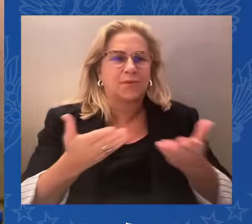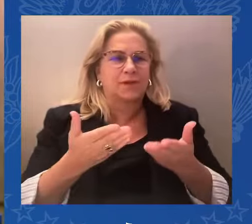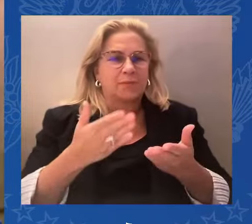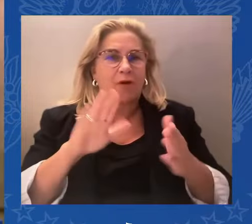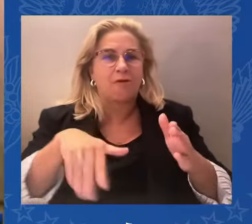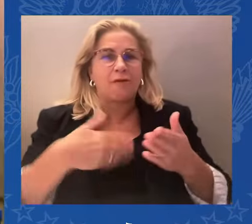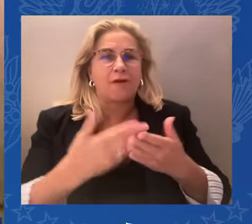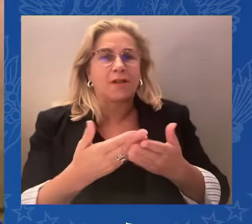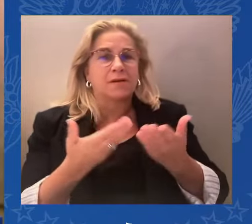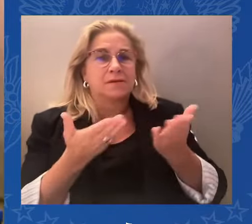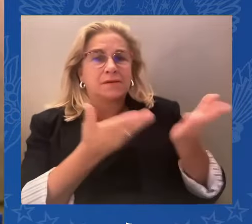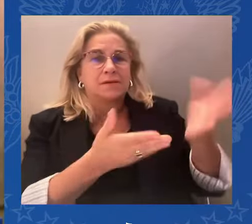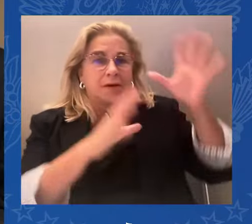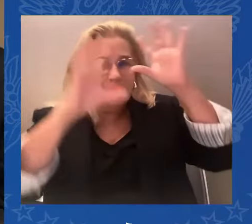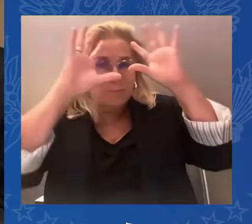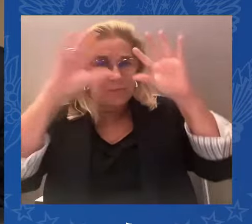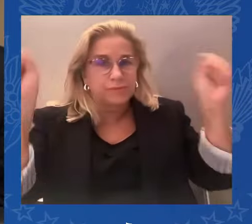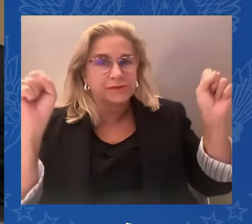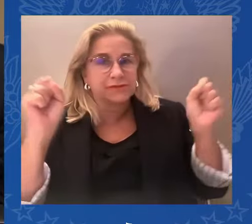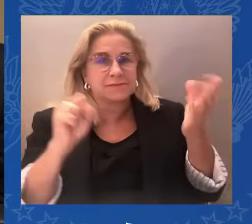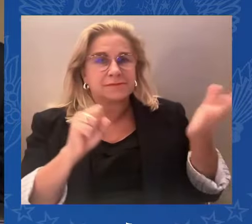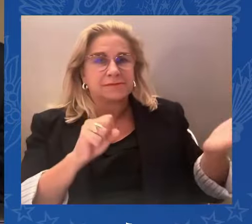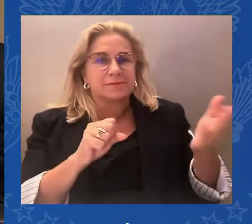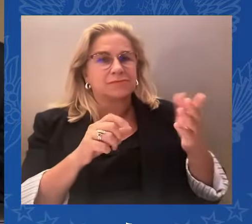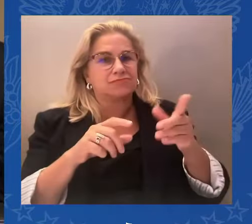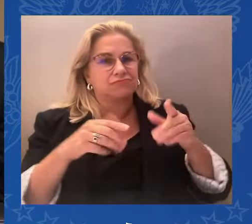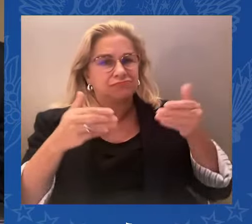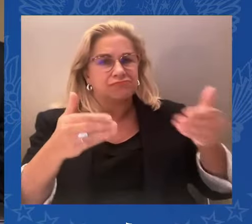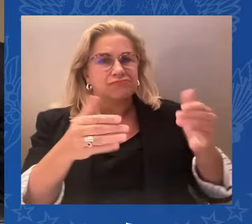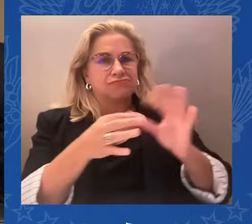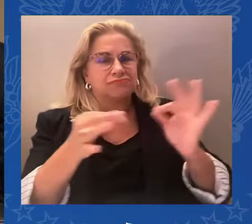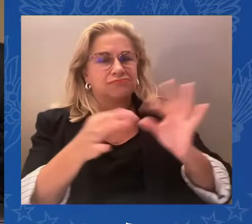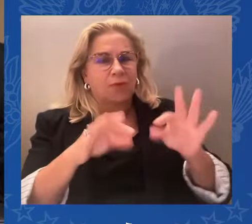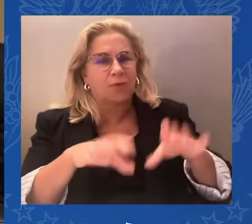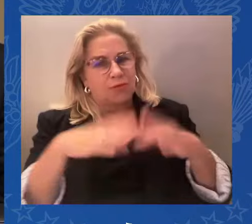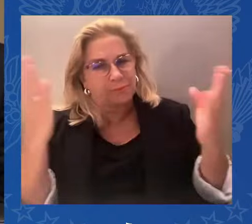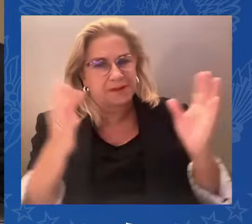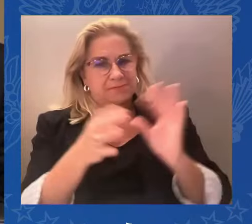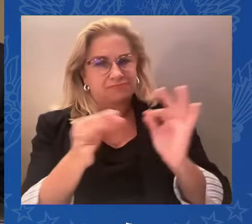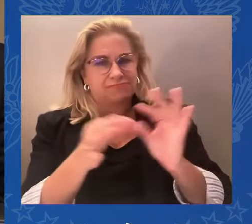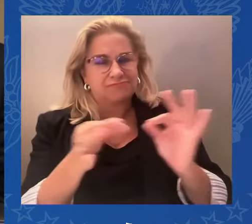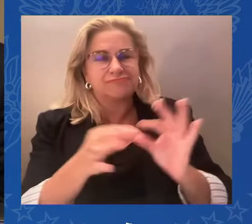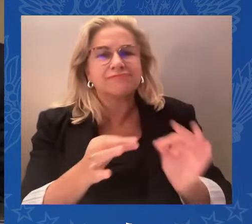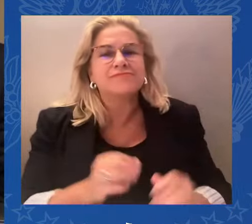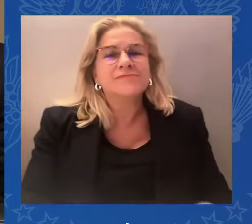Welcome to Delaware. Welcome to Claymont, Delaware. It used to be a steel town here years ago.